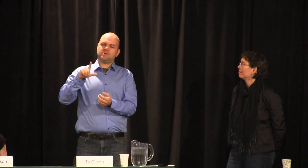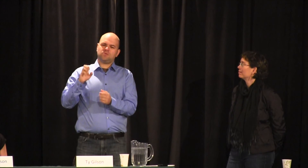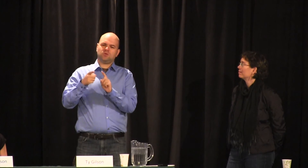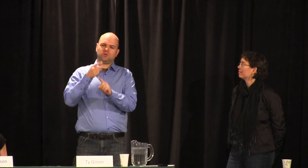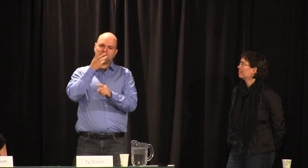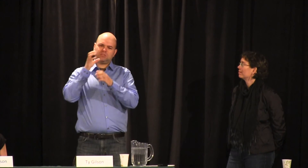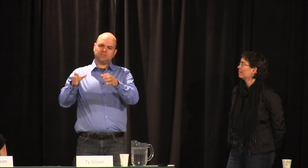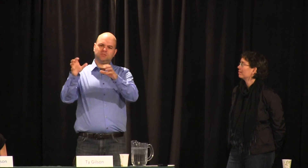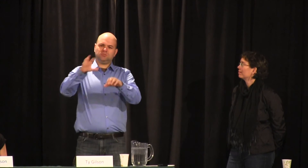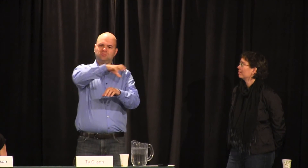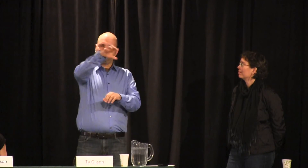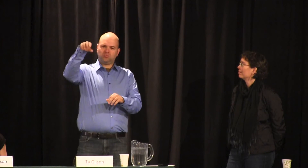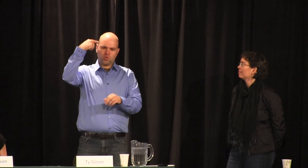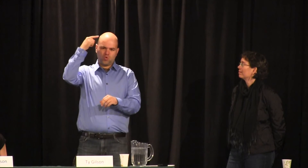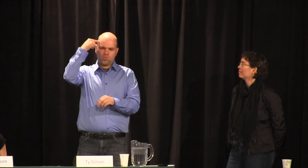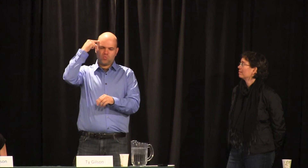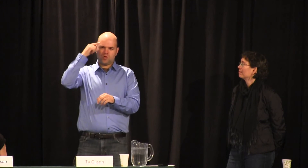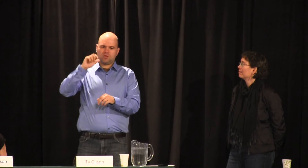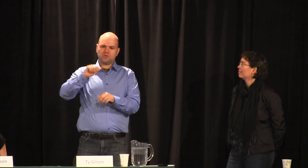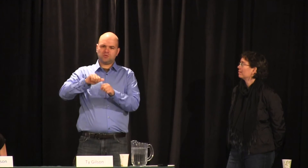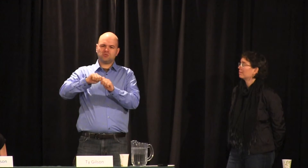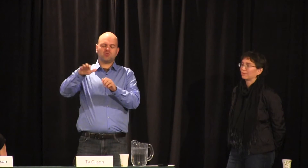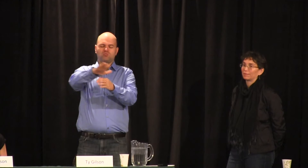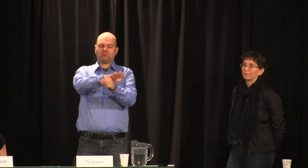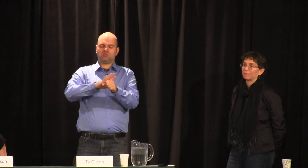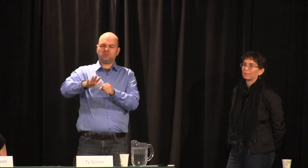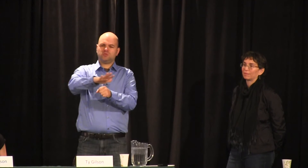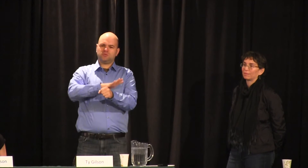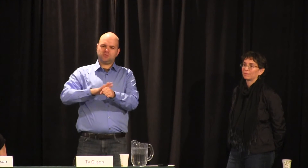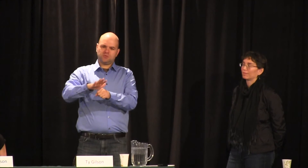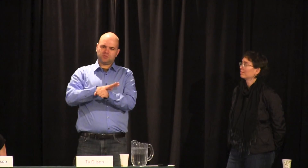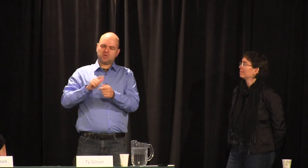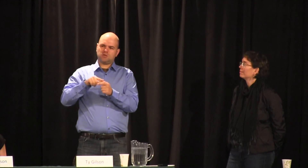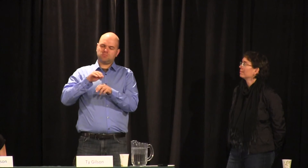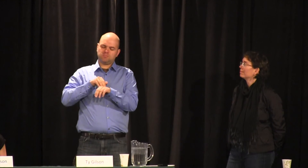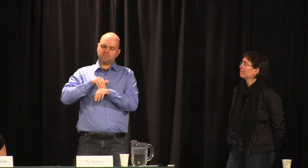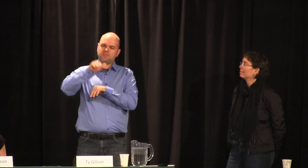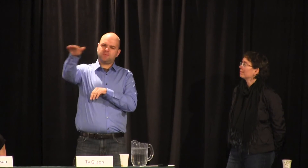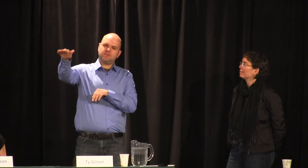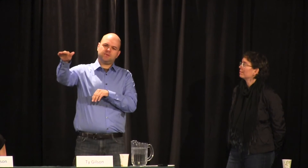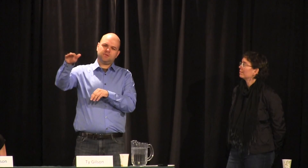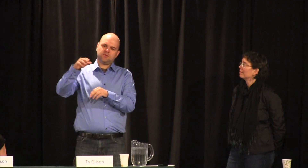collect, like, water for science kinds of things, science samples, water samples in the local area.